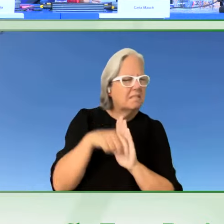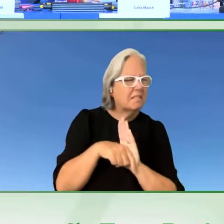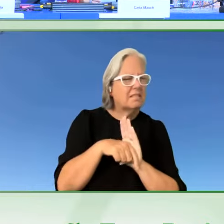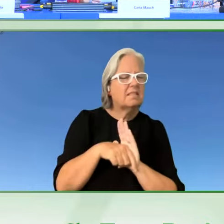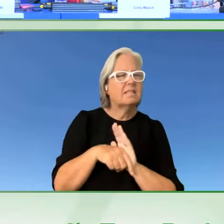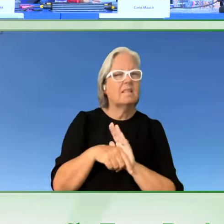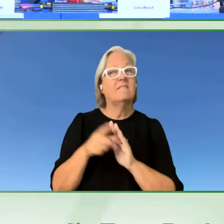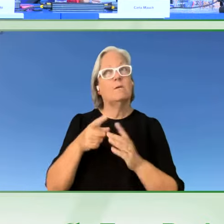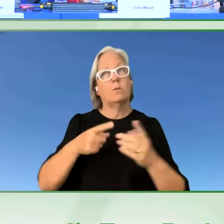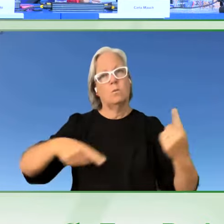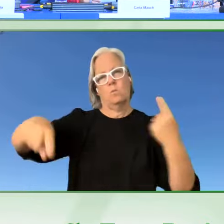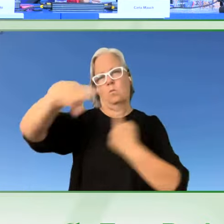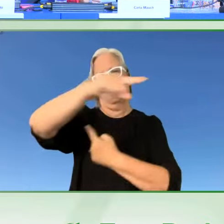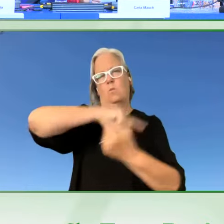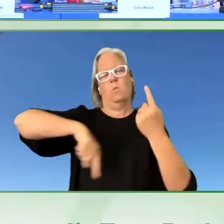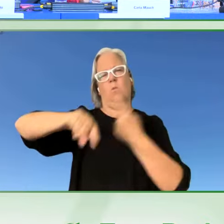What do you think?